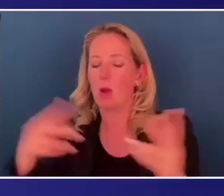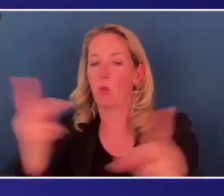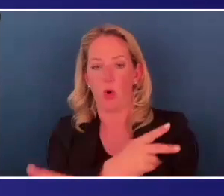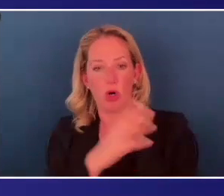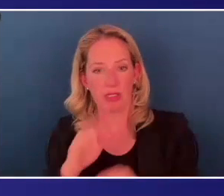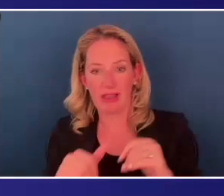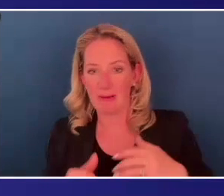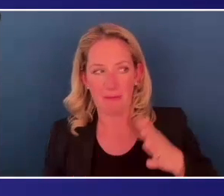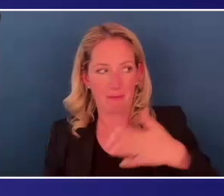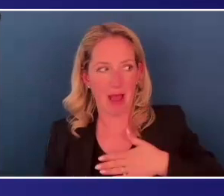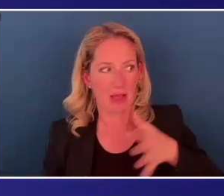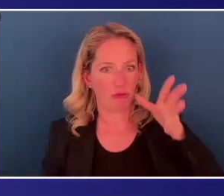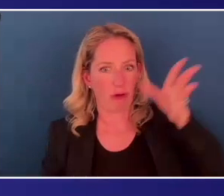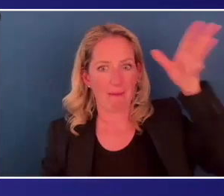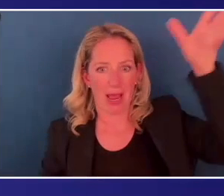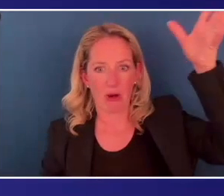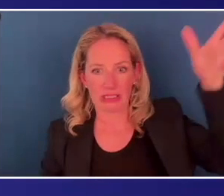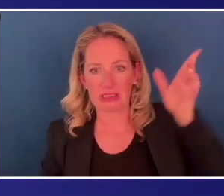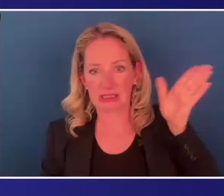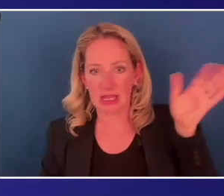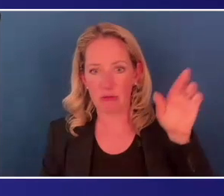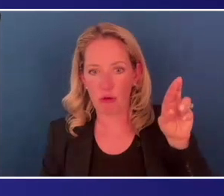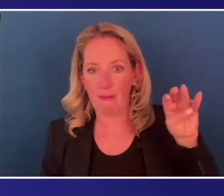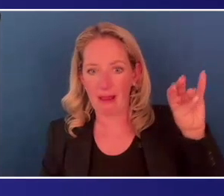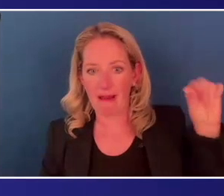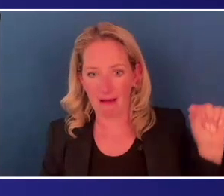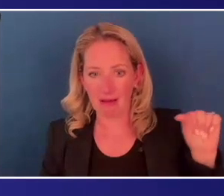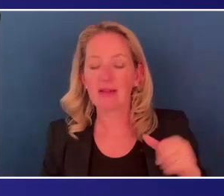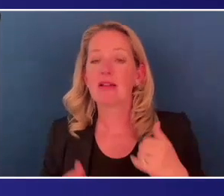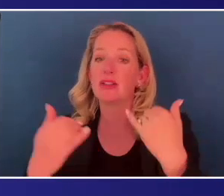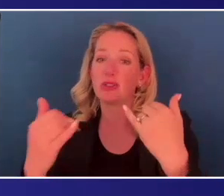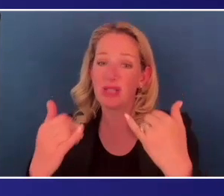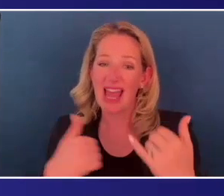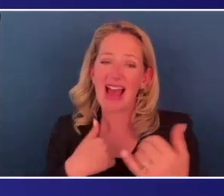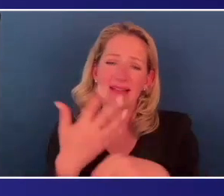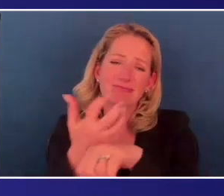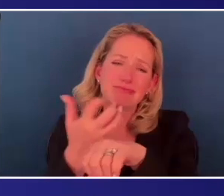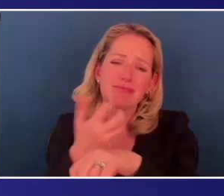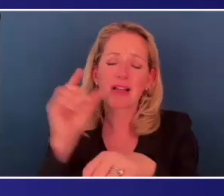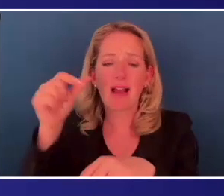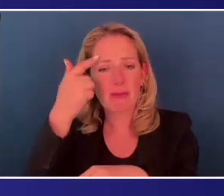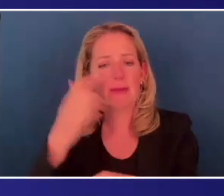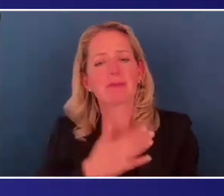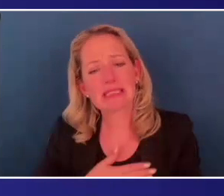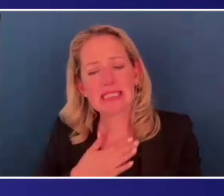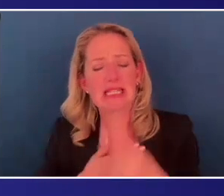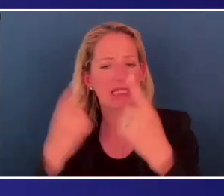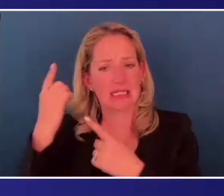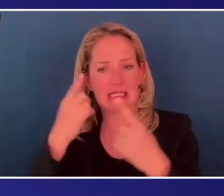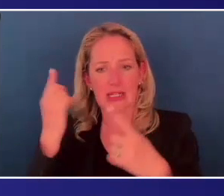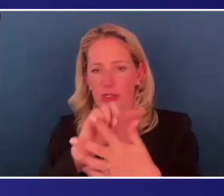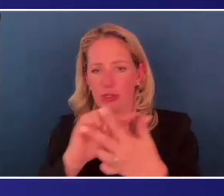So today I beseech the government to consider the following simple recommendations that are based on my personal experience.